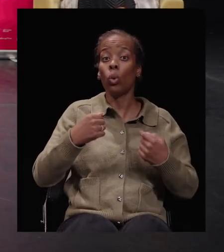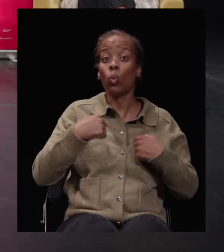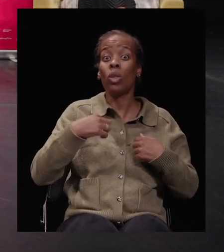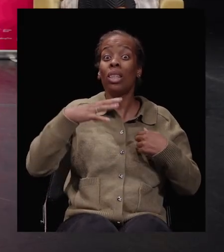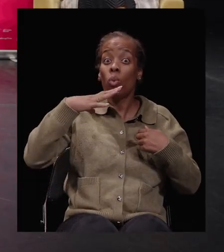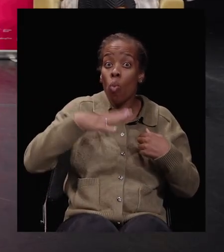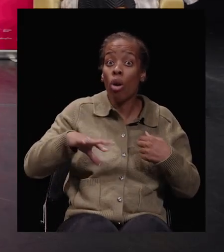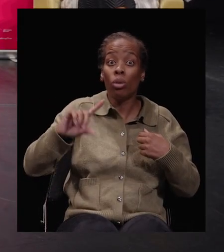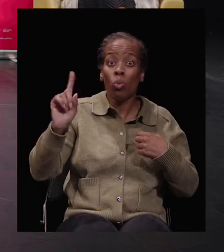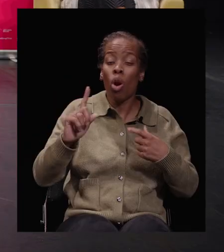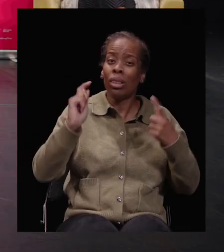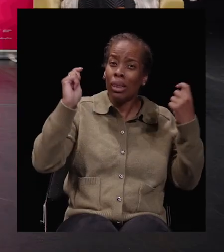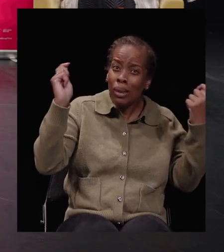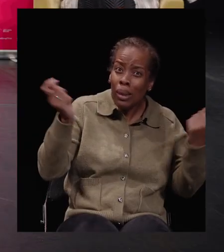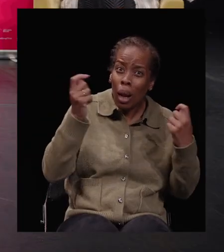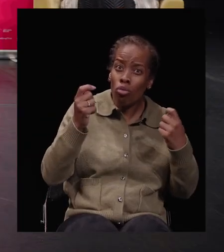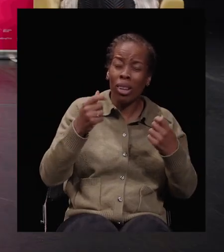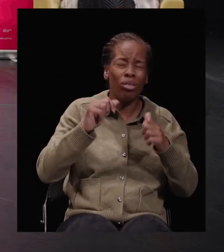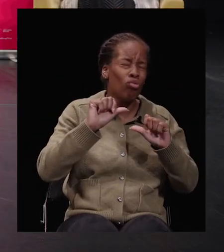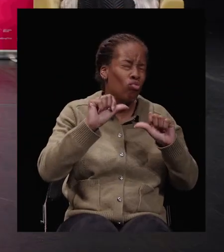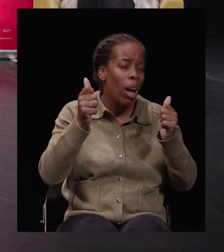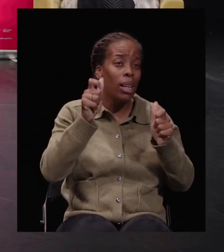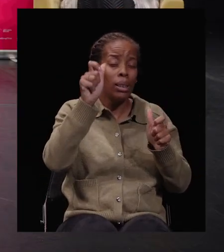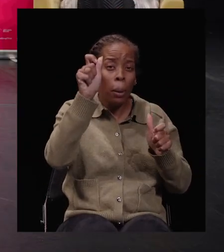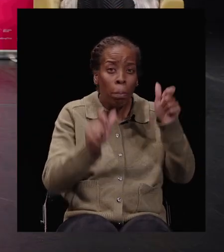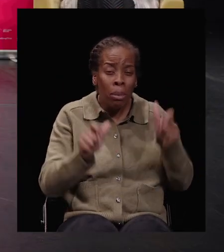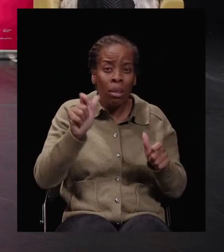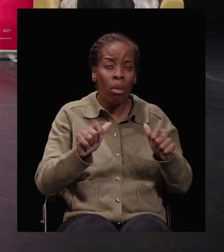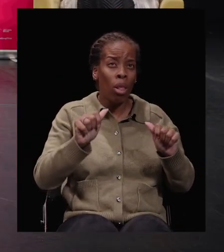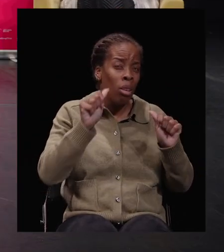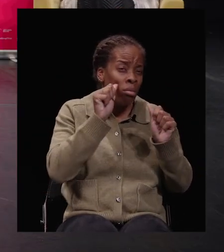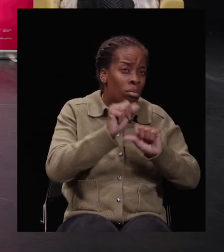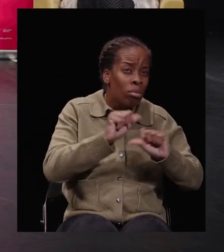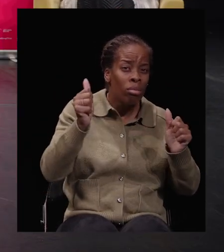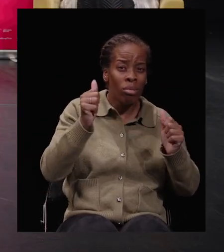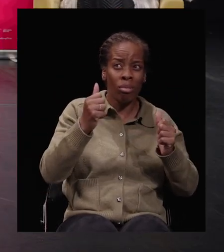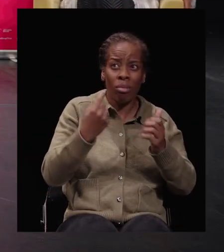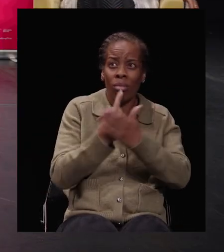We are going to celebrate the great people and the great things that are being done in the arts, despite the challenges.